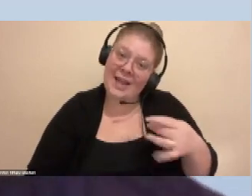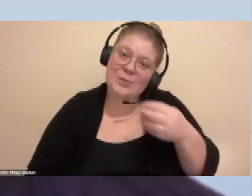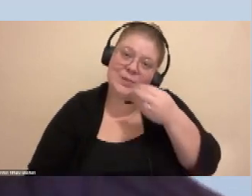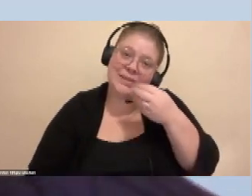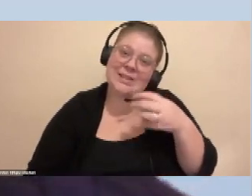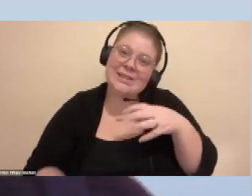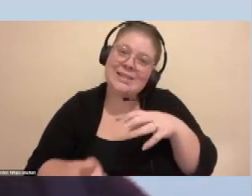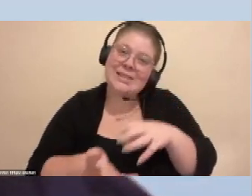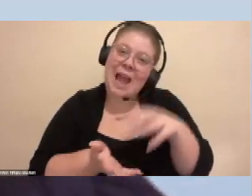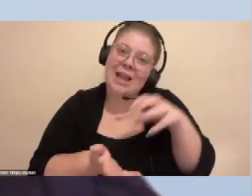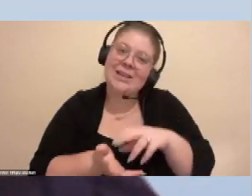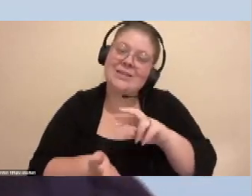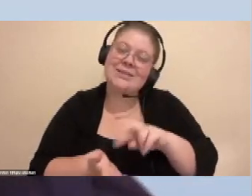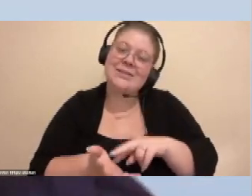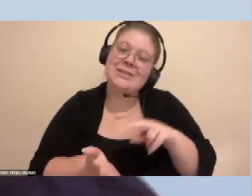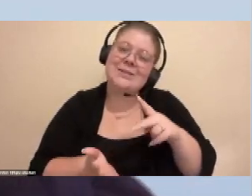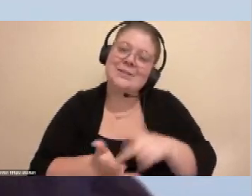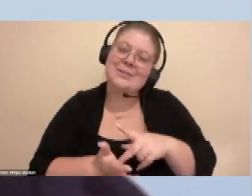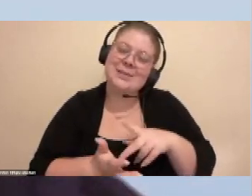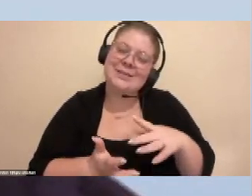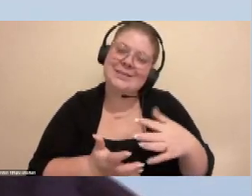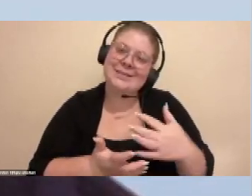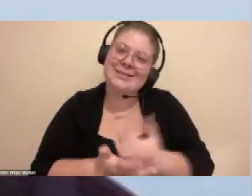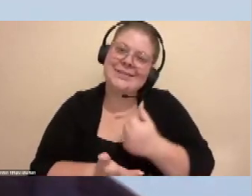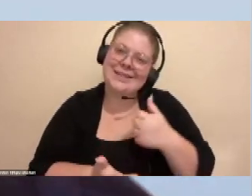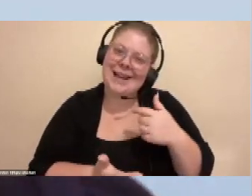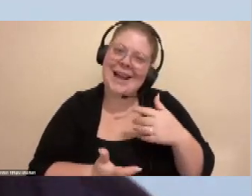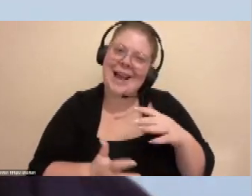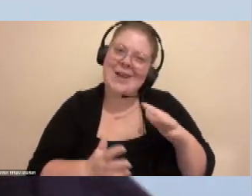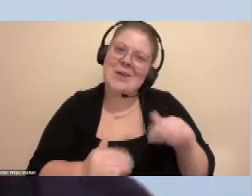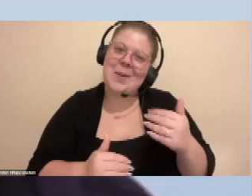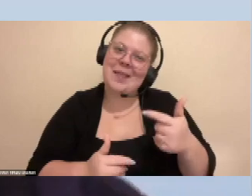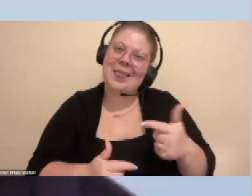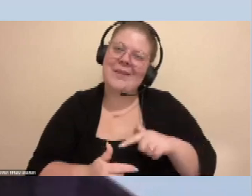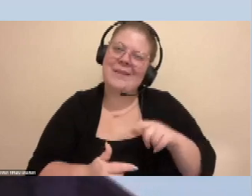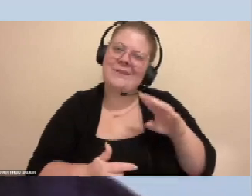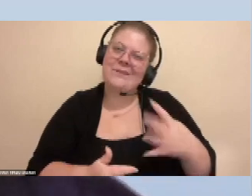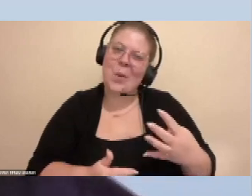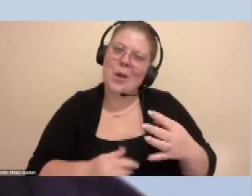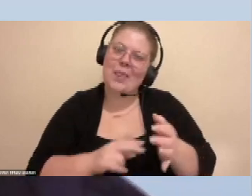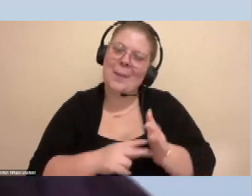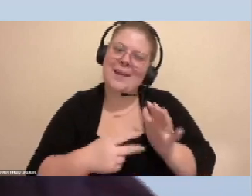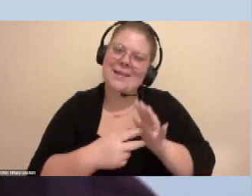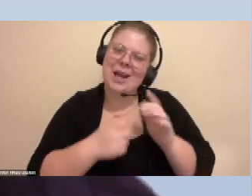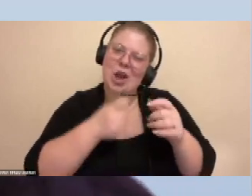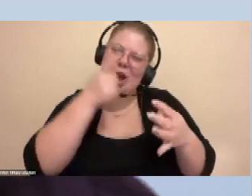to I was kind of hoping I could go forth and then I could if I was forth, I could endorse all the three before me